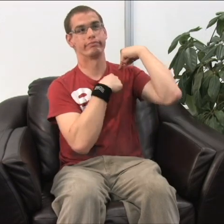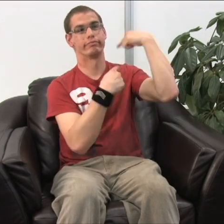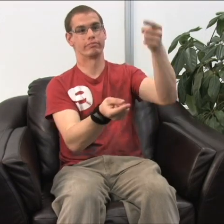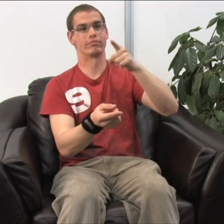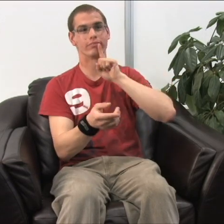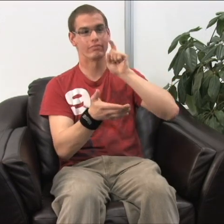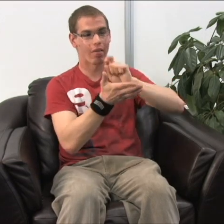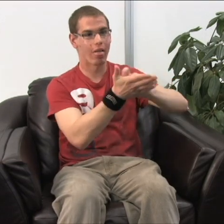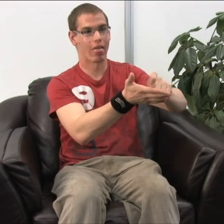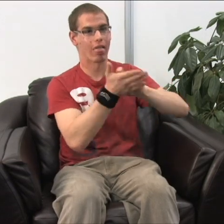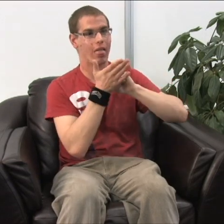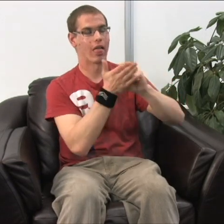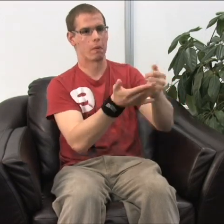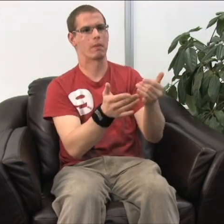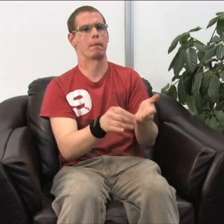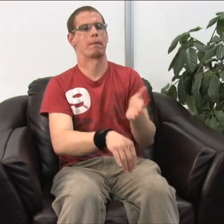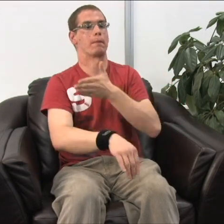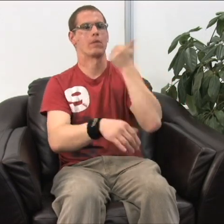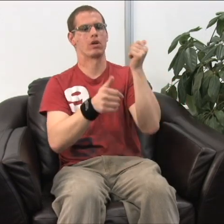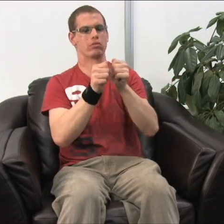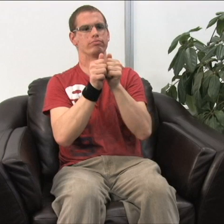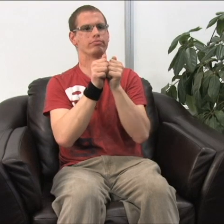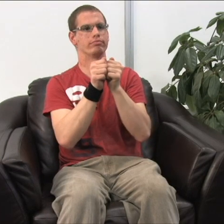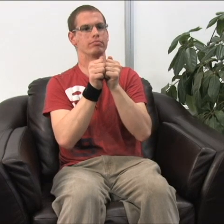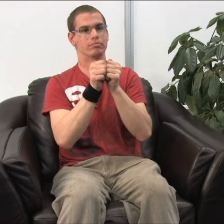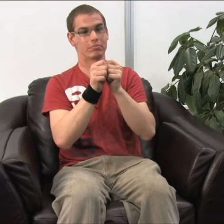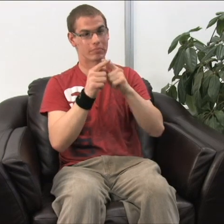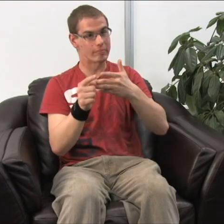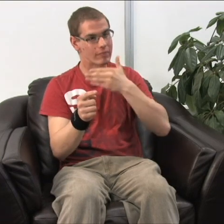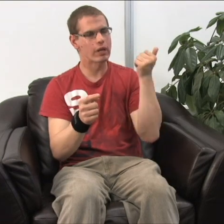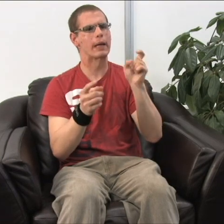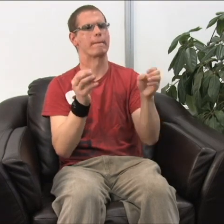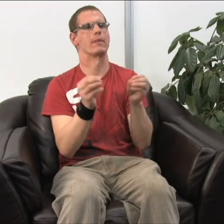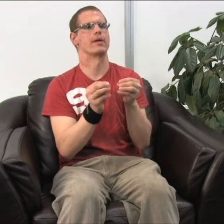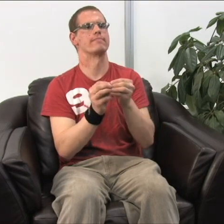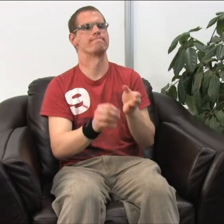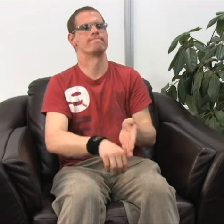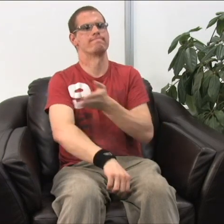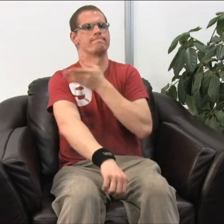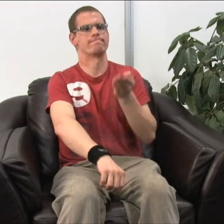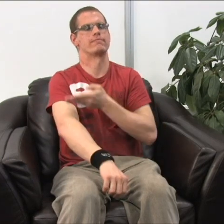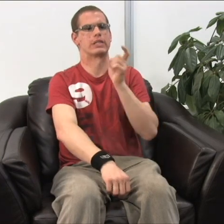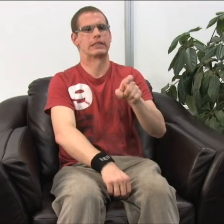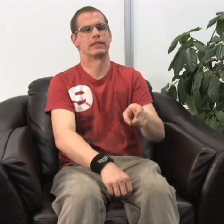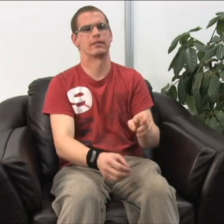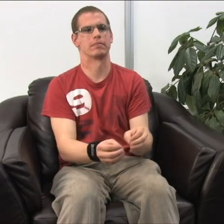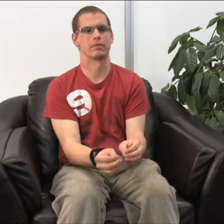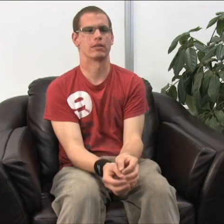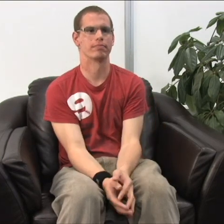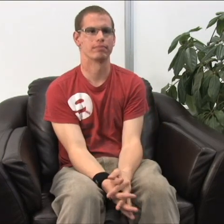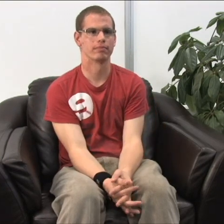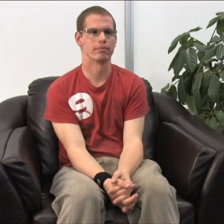I look back at when deaf people used to write back and fourth and you can see how things have gotten better, and technology has improved, so now you now you can just type